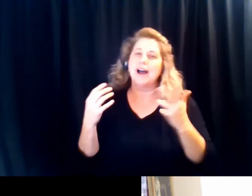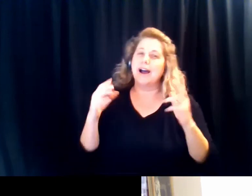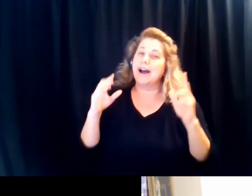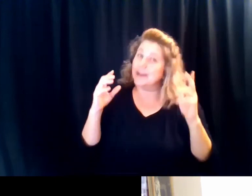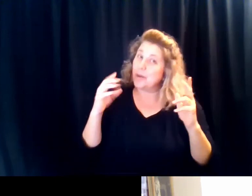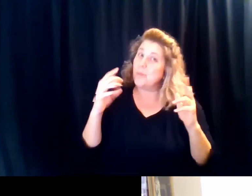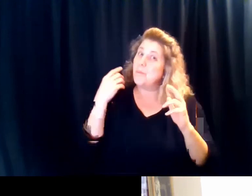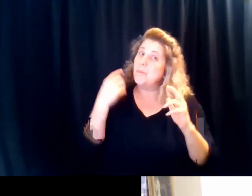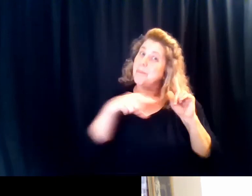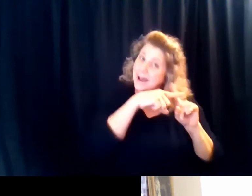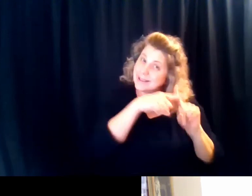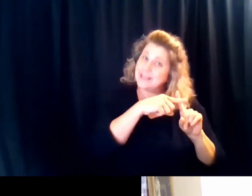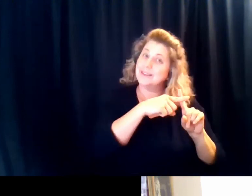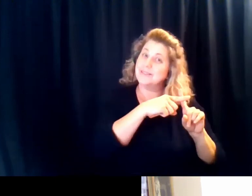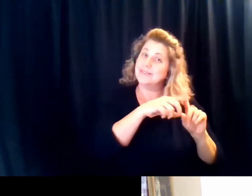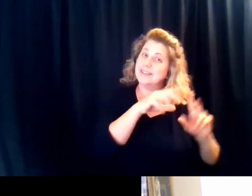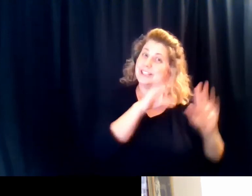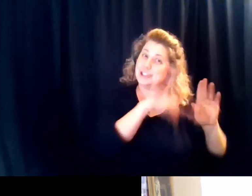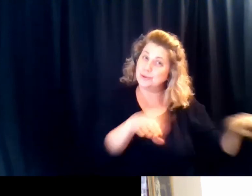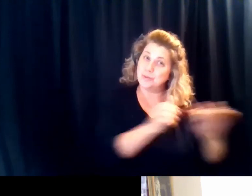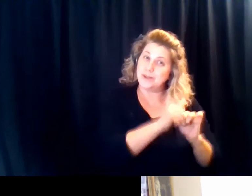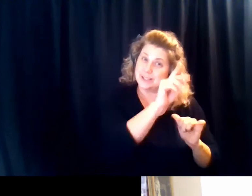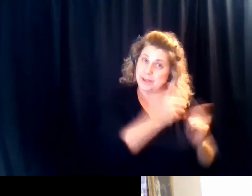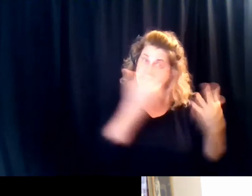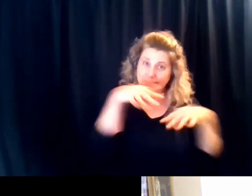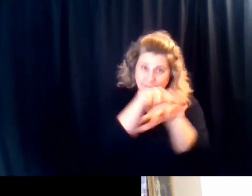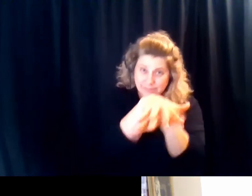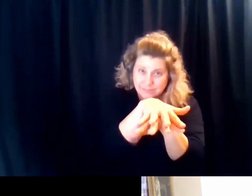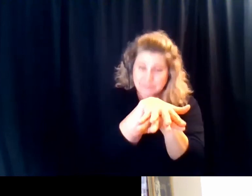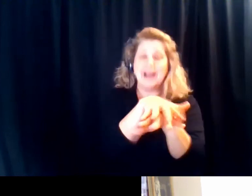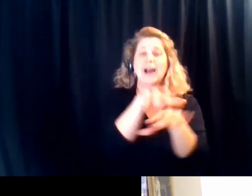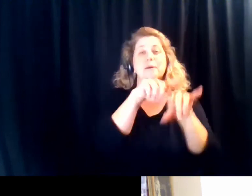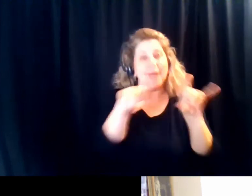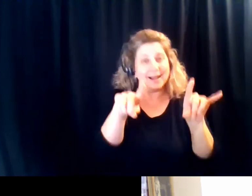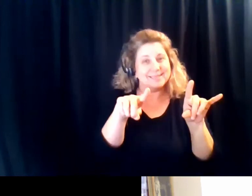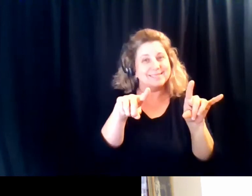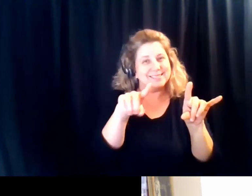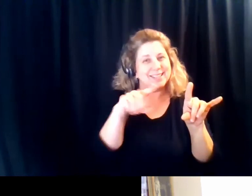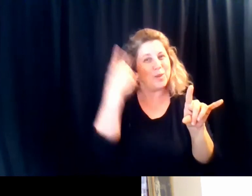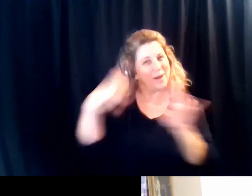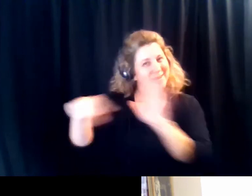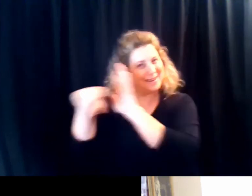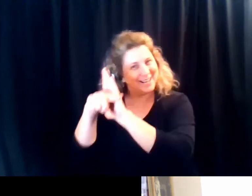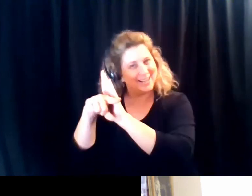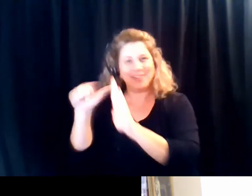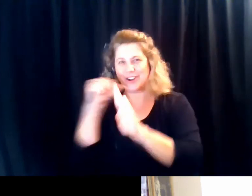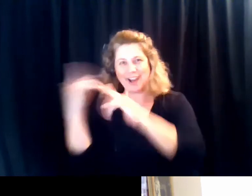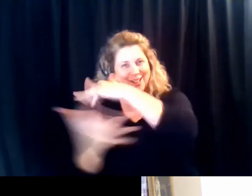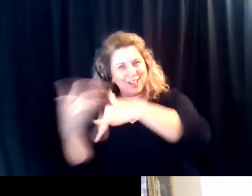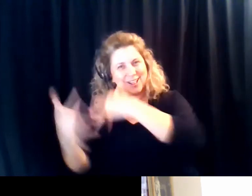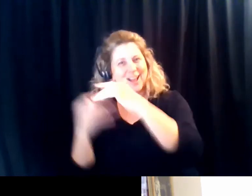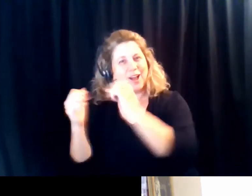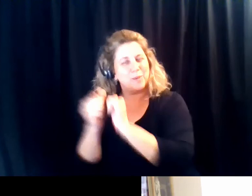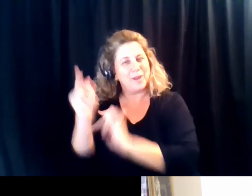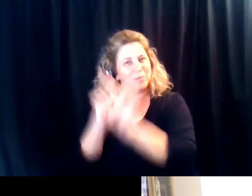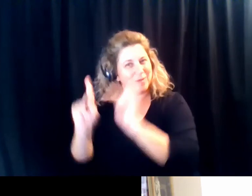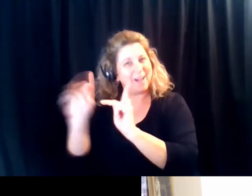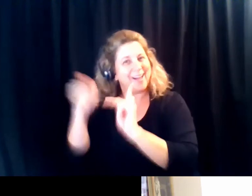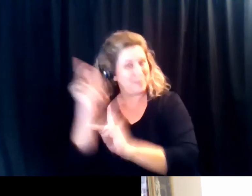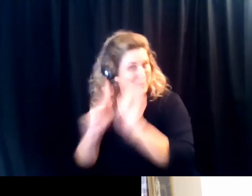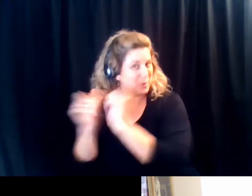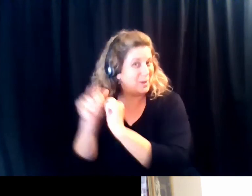Judith Heumann: Well, I did it in school. I did it. And can I did it at university, I do it in communities, I, I've done it by helping to set up organizations.